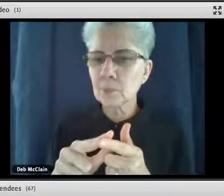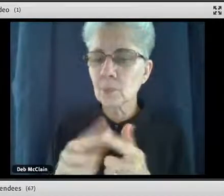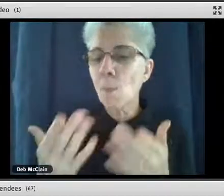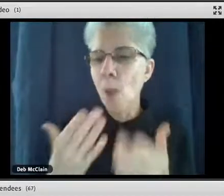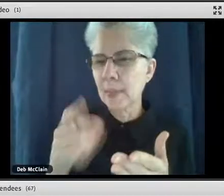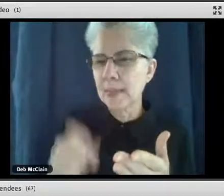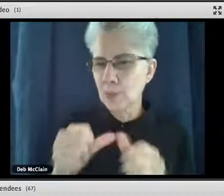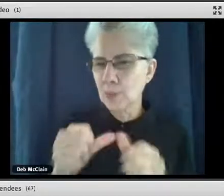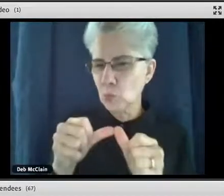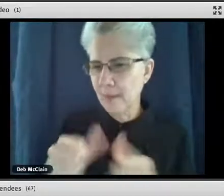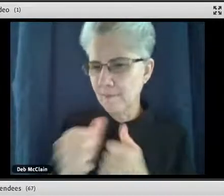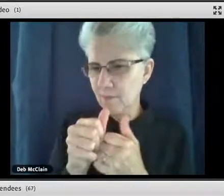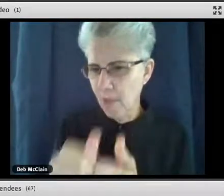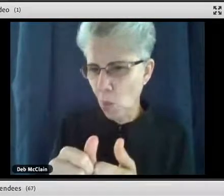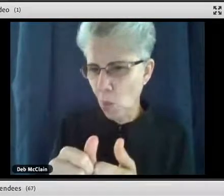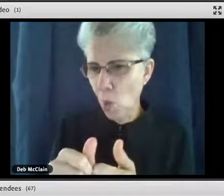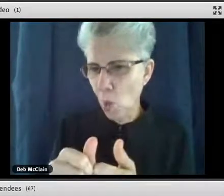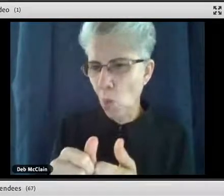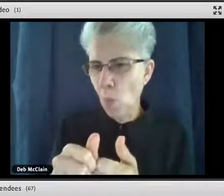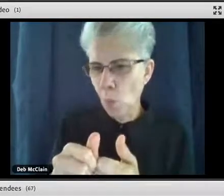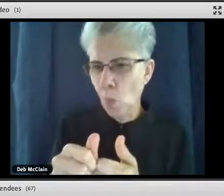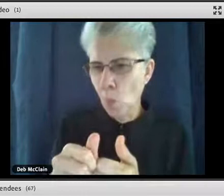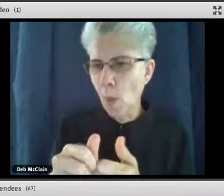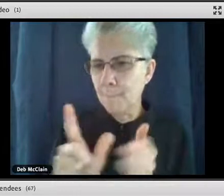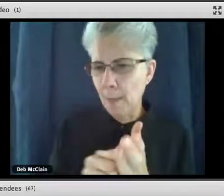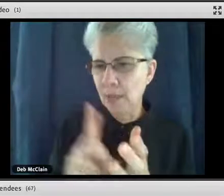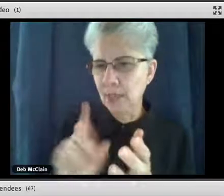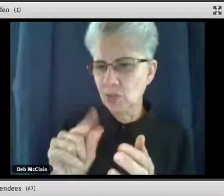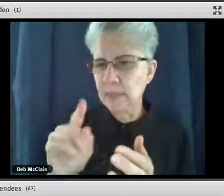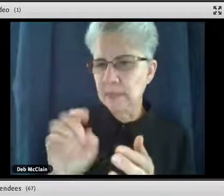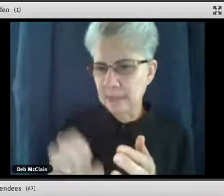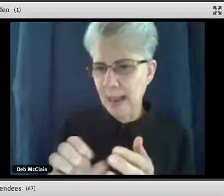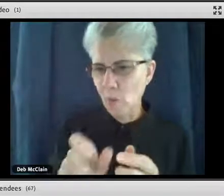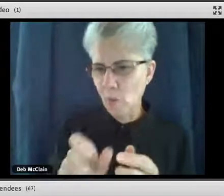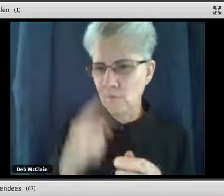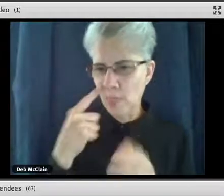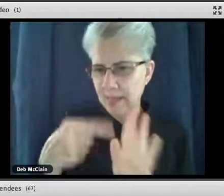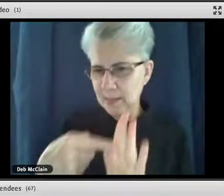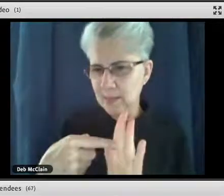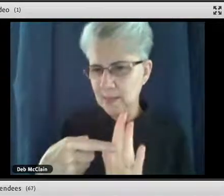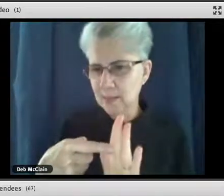then we probably need to stick with the publication date